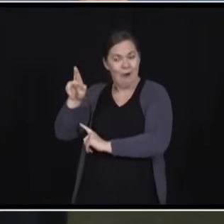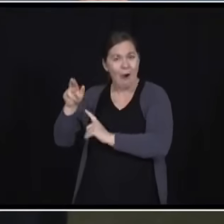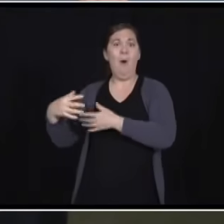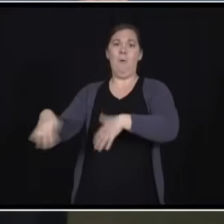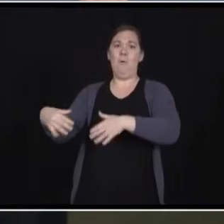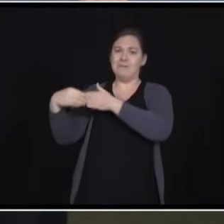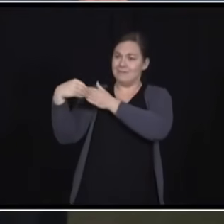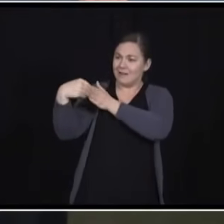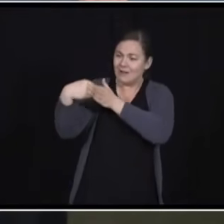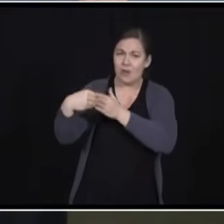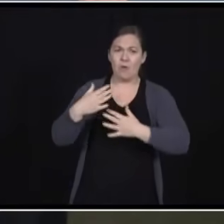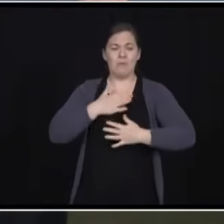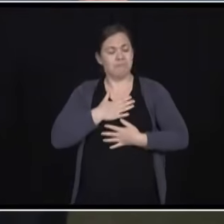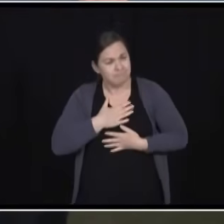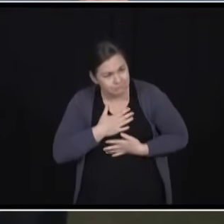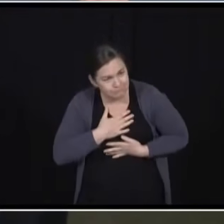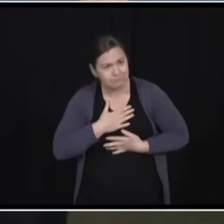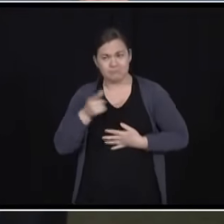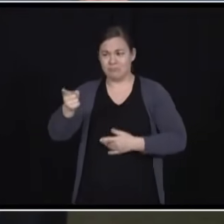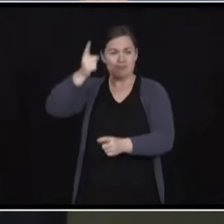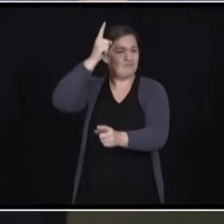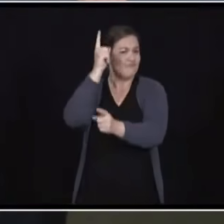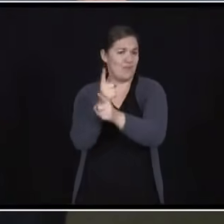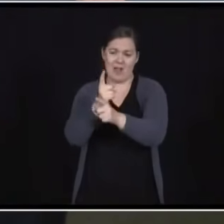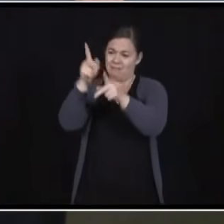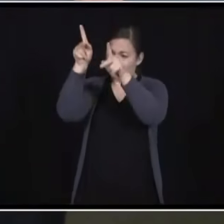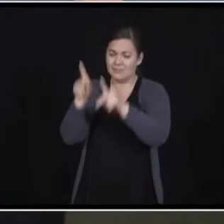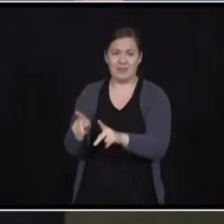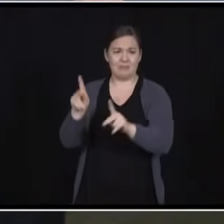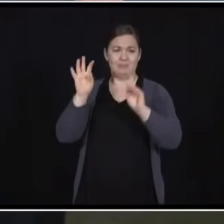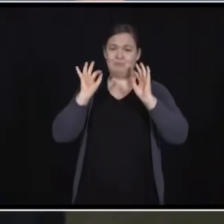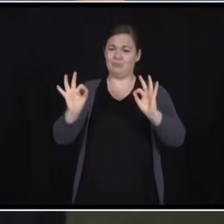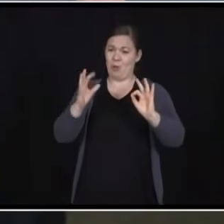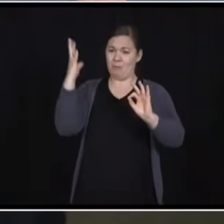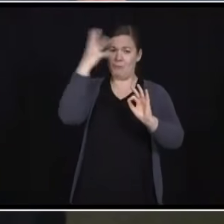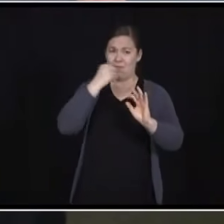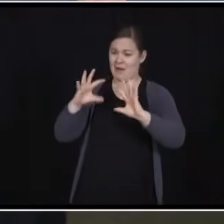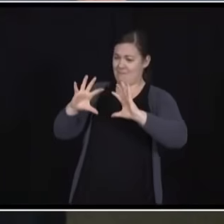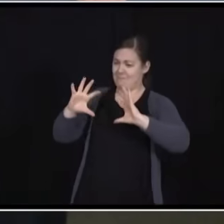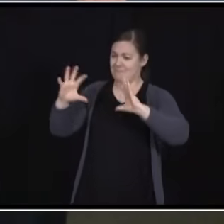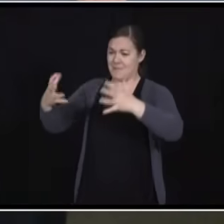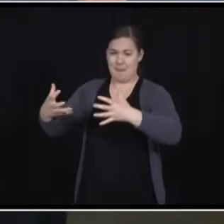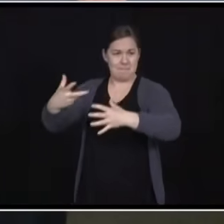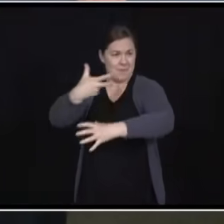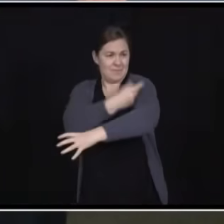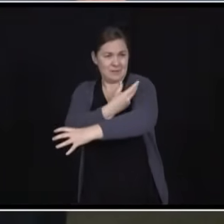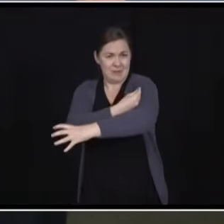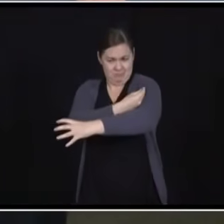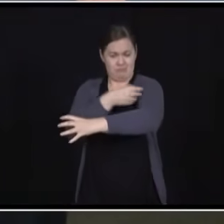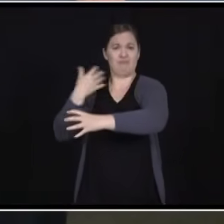the recent news about the Pfizer may dharna and now the Zeneca vaccines. Our government has been working very hard today